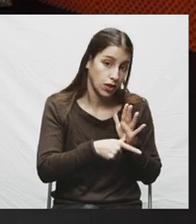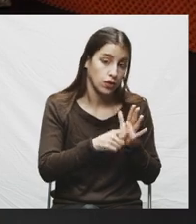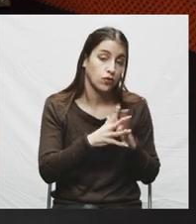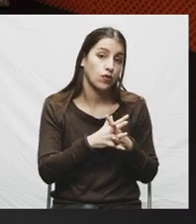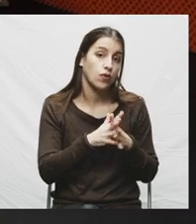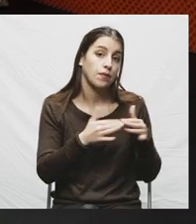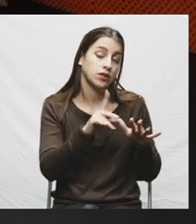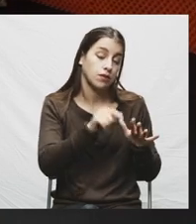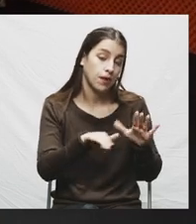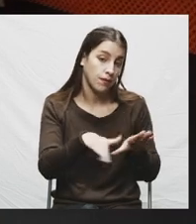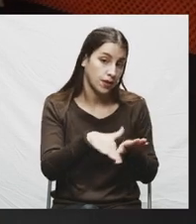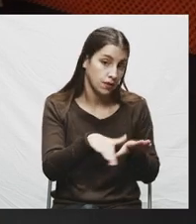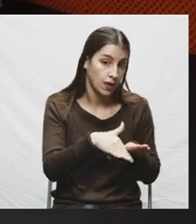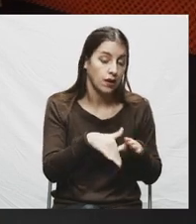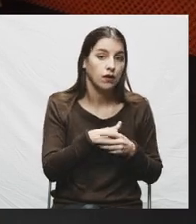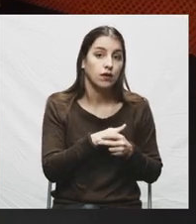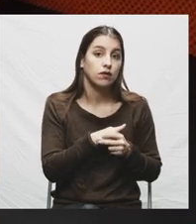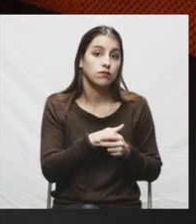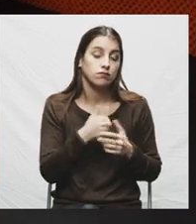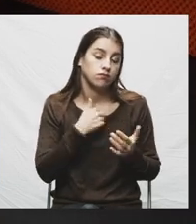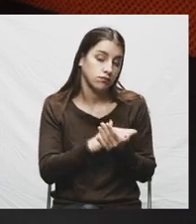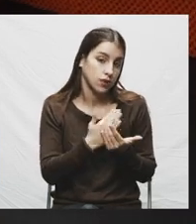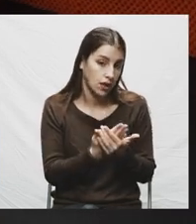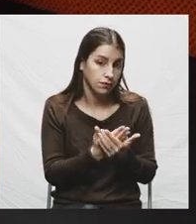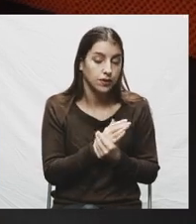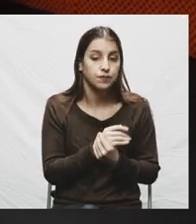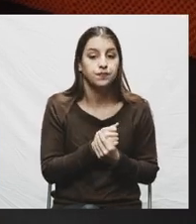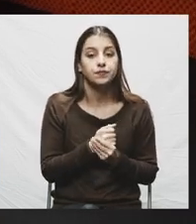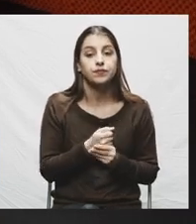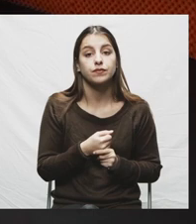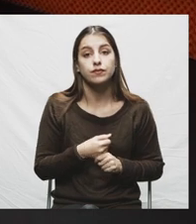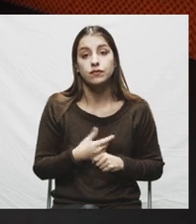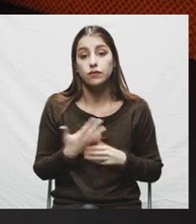of projects, but also taking part as a dancer or co-creator. — Yes, yes.